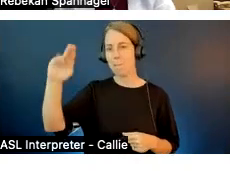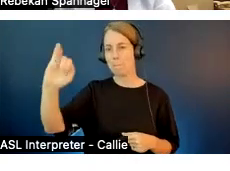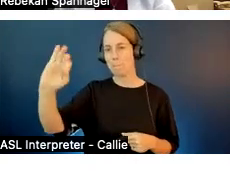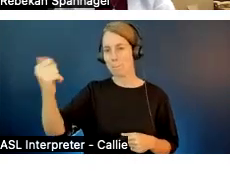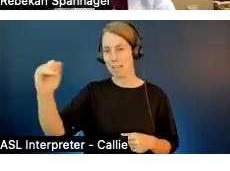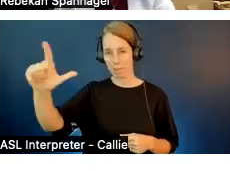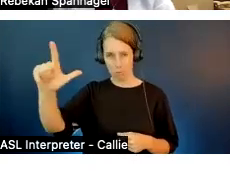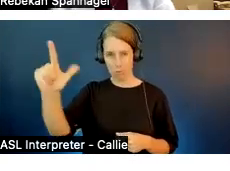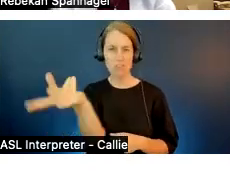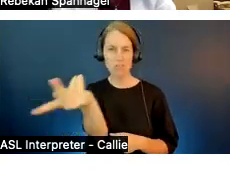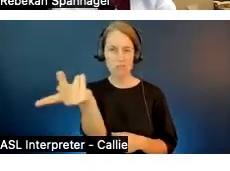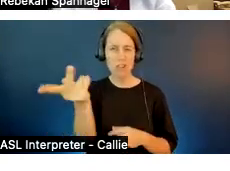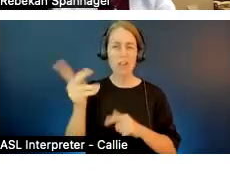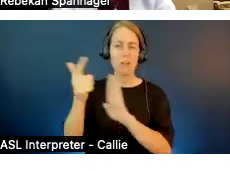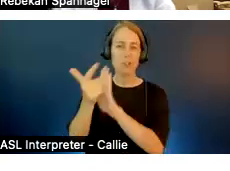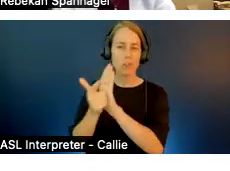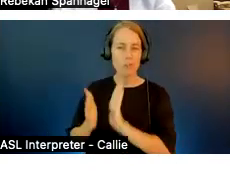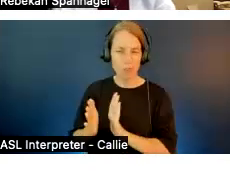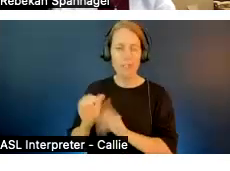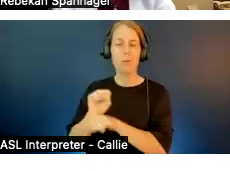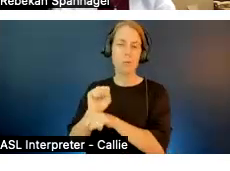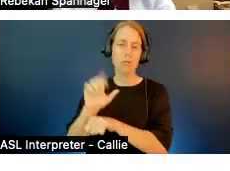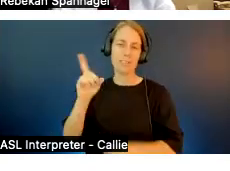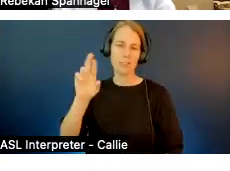[Anna Maria]